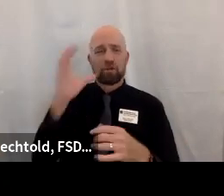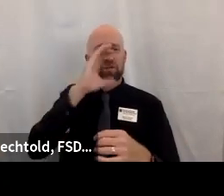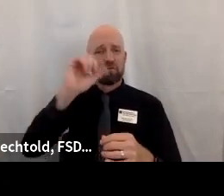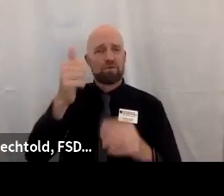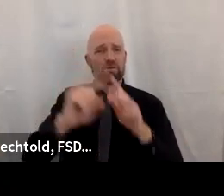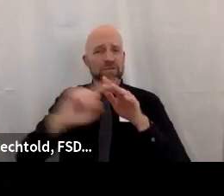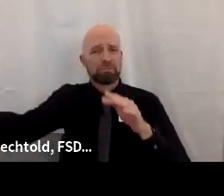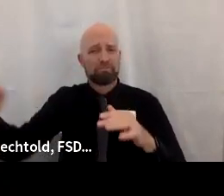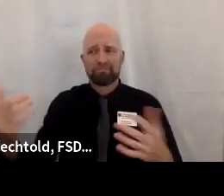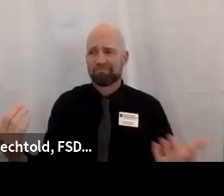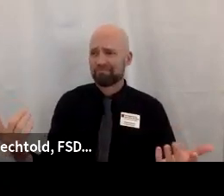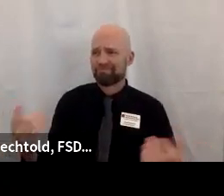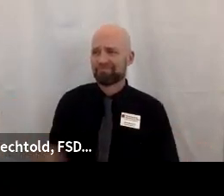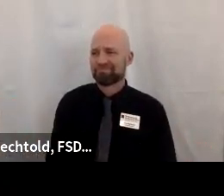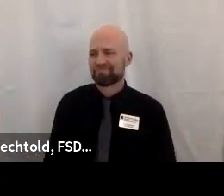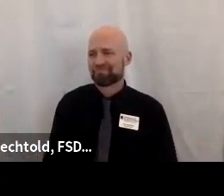Now he's looking for another escape.